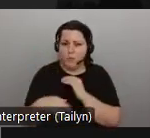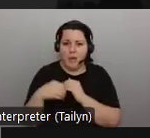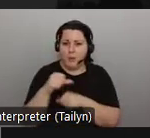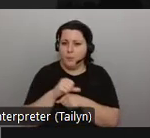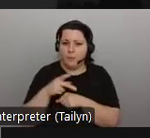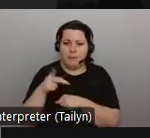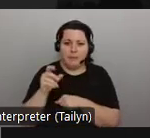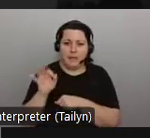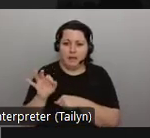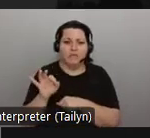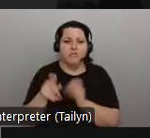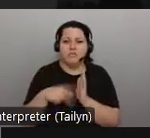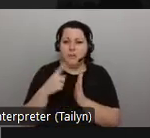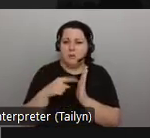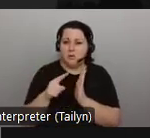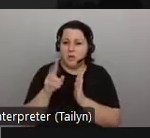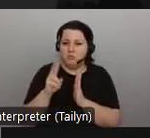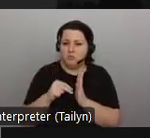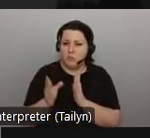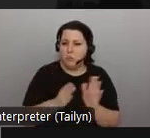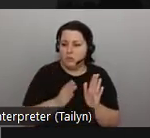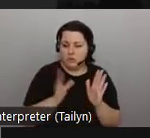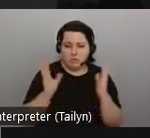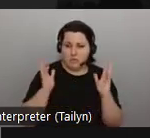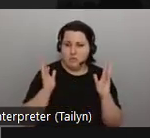converts to PDF. You don't have to do any extra work in PDF other than